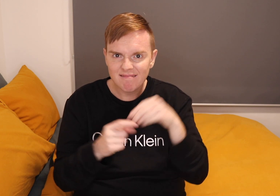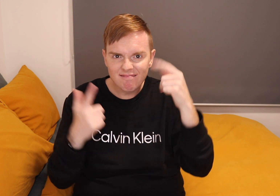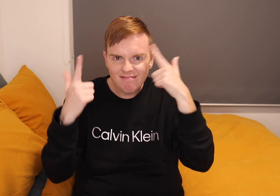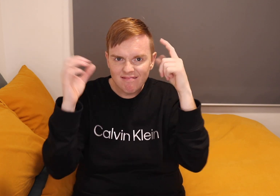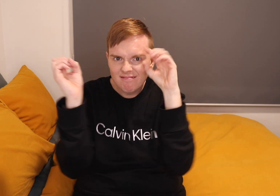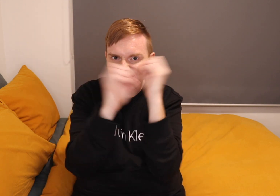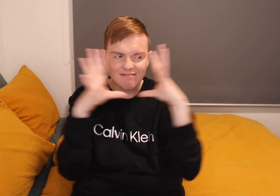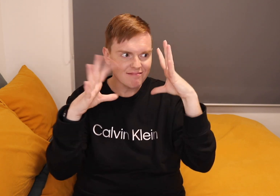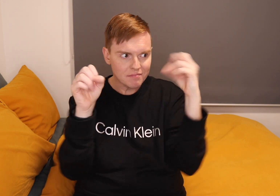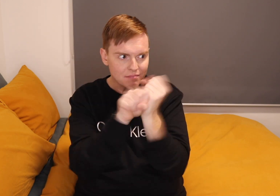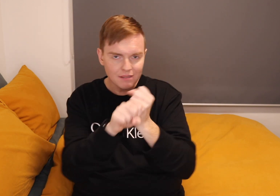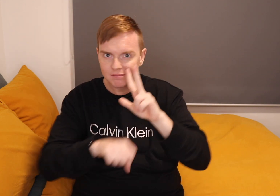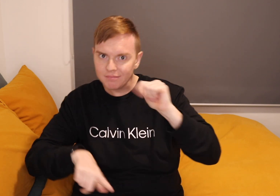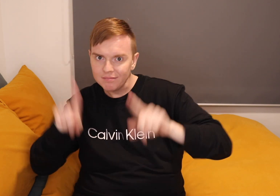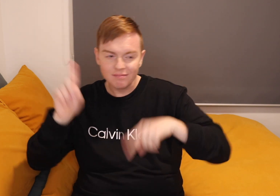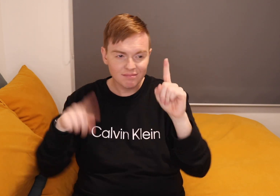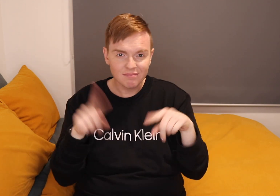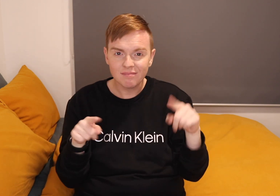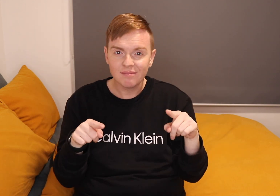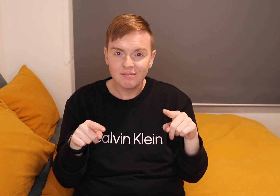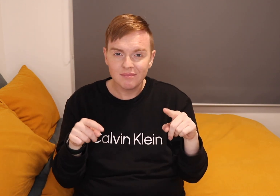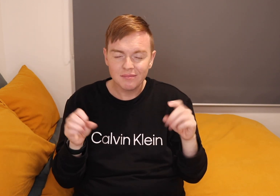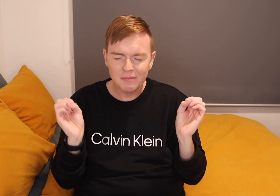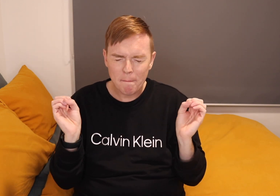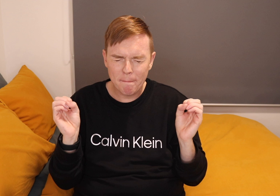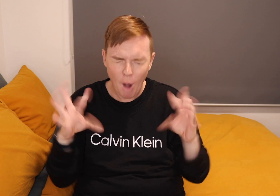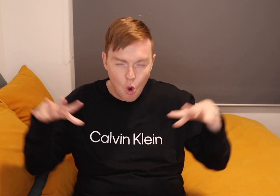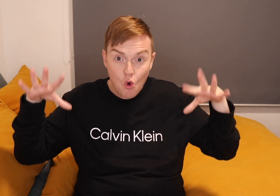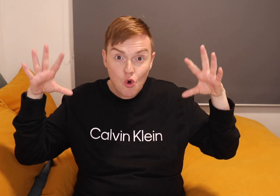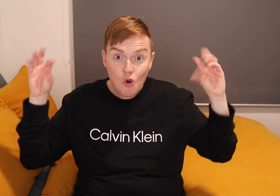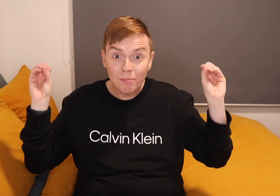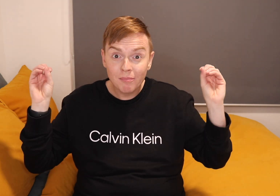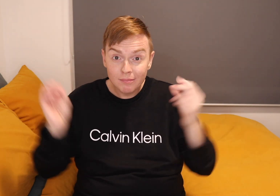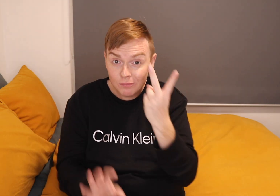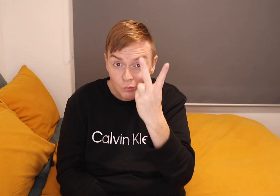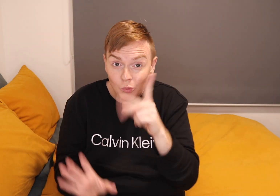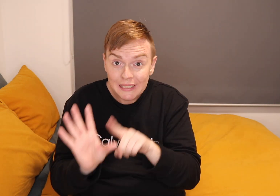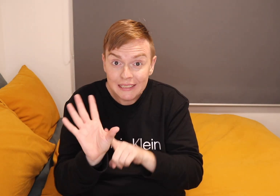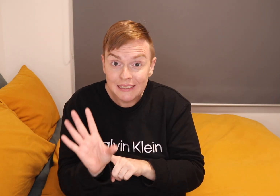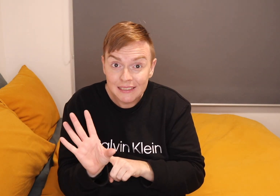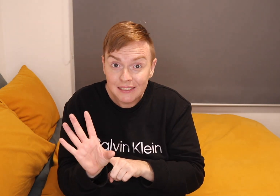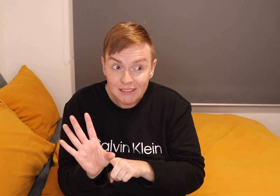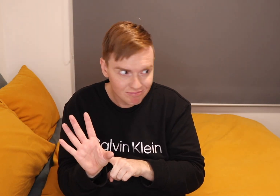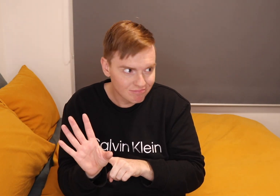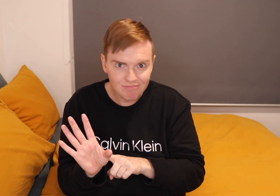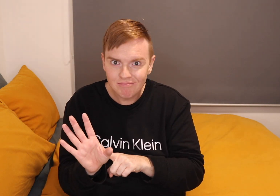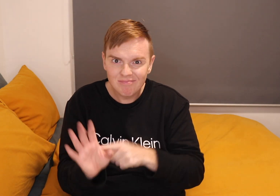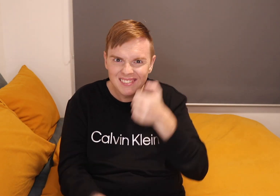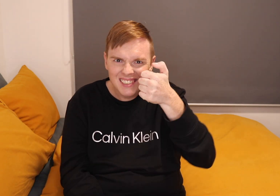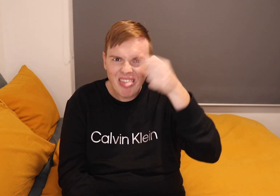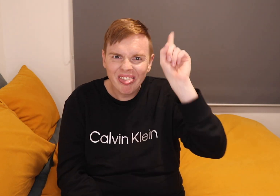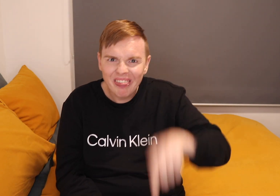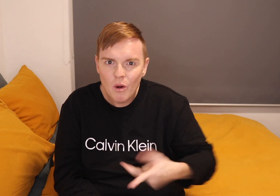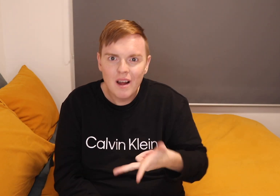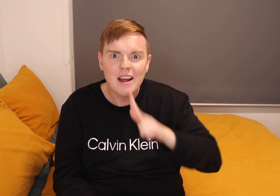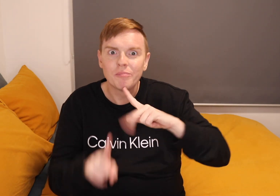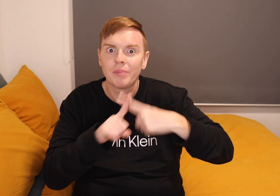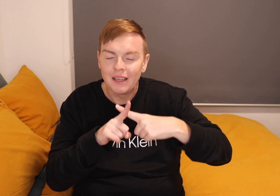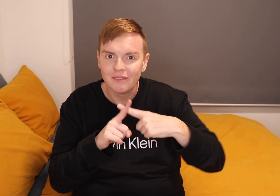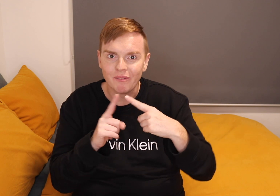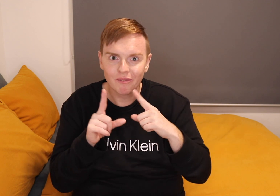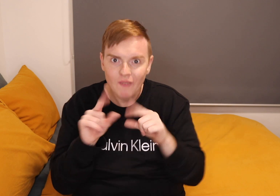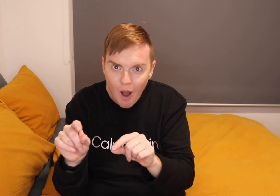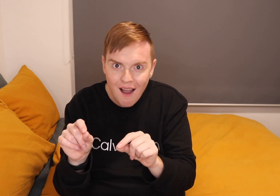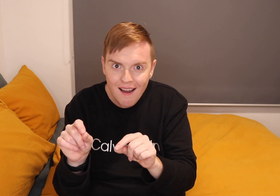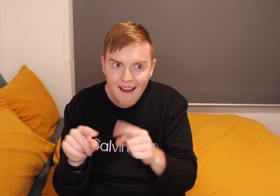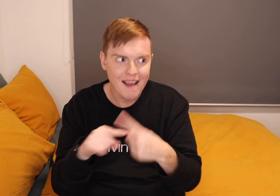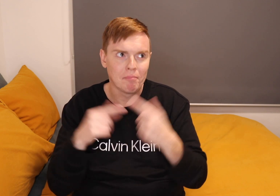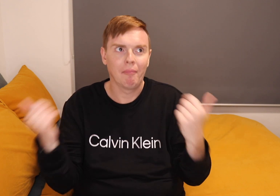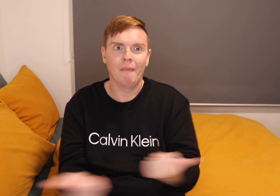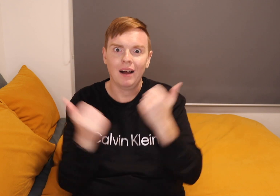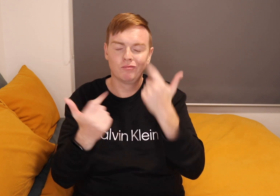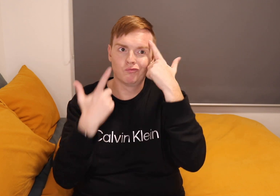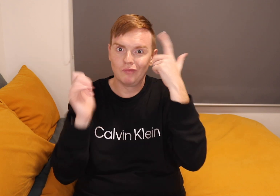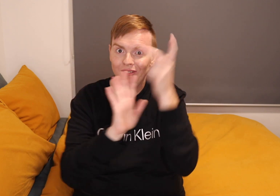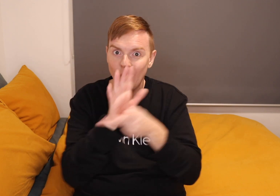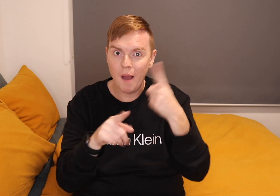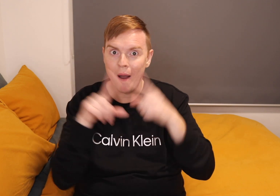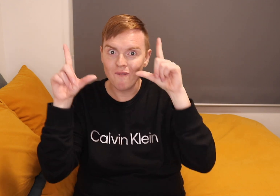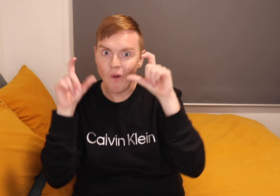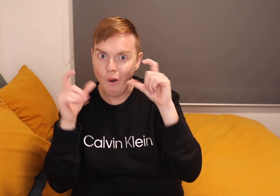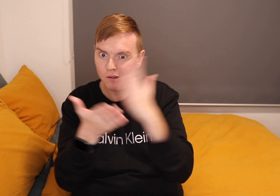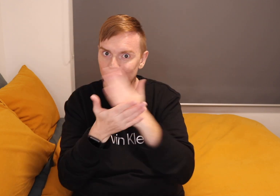Plenty of creatives. Boom! Two years later, 6,800+ and plenty of photos and videos,